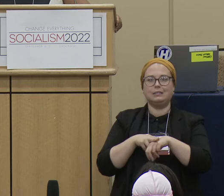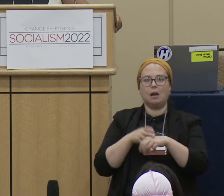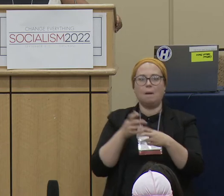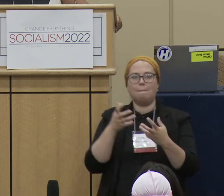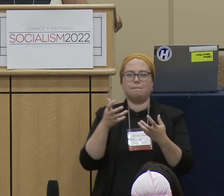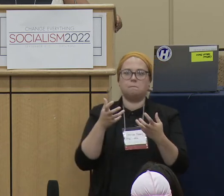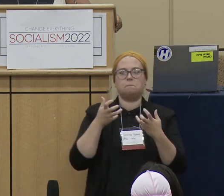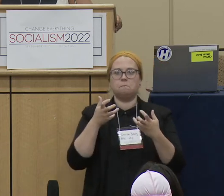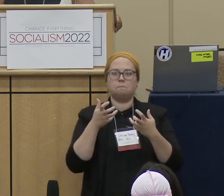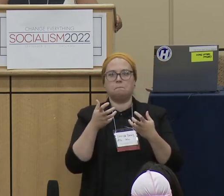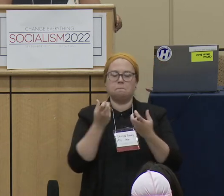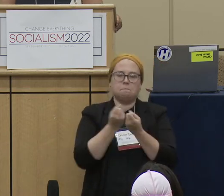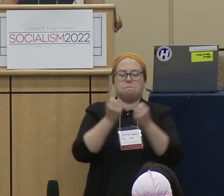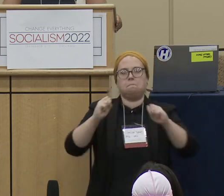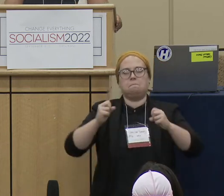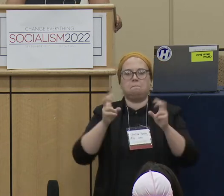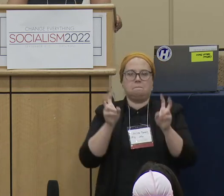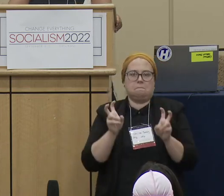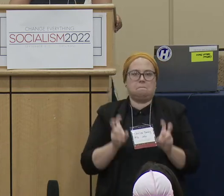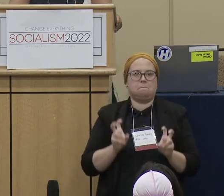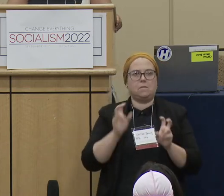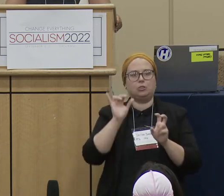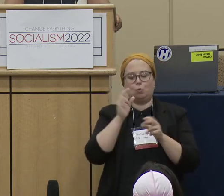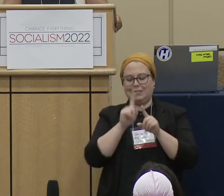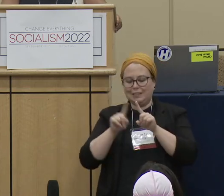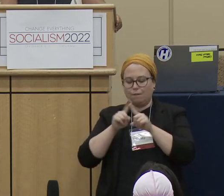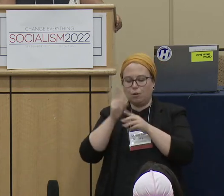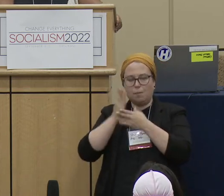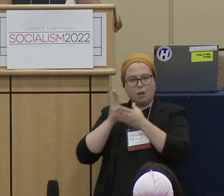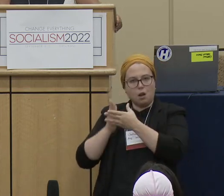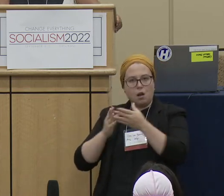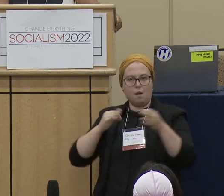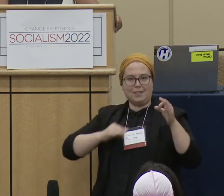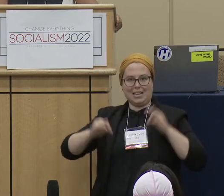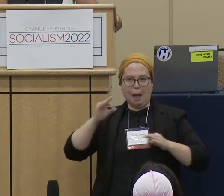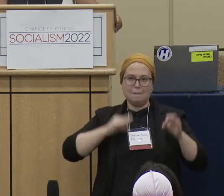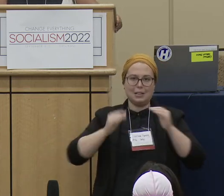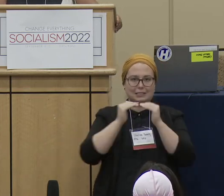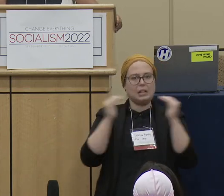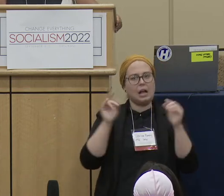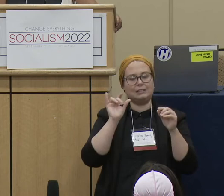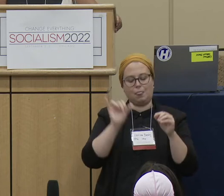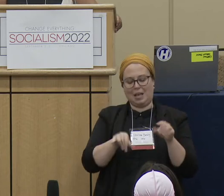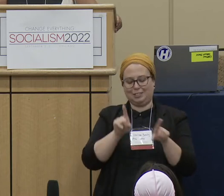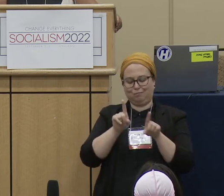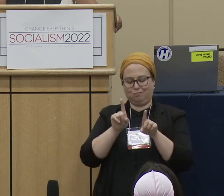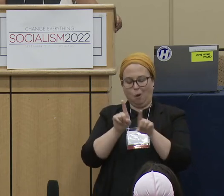wing white nationalism, vigilanteism, authoritarian appeal of certain sectors of the capitalist class. That is